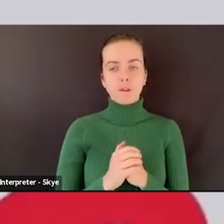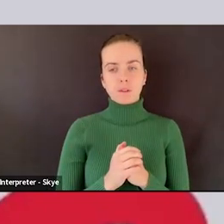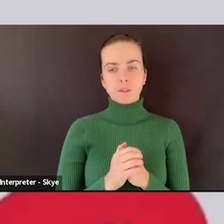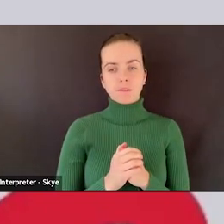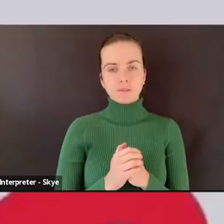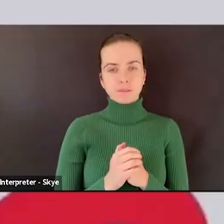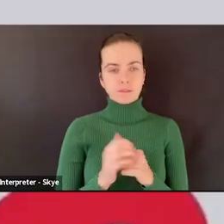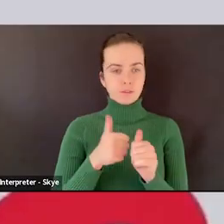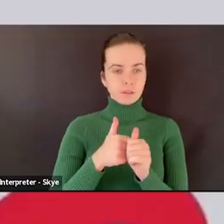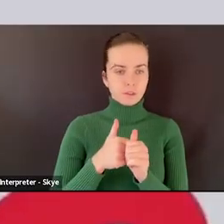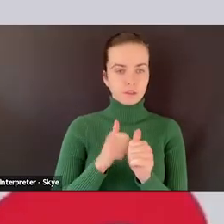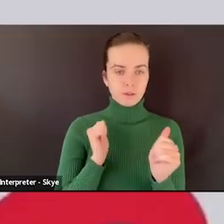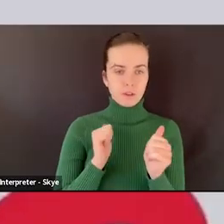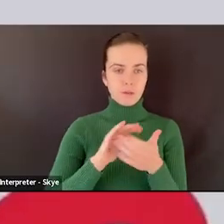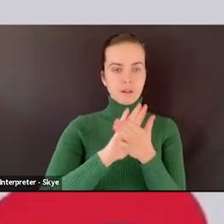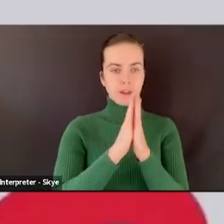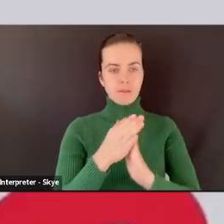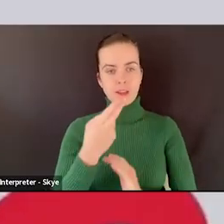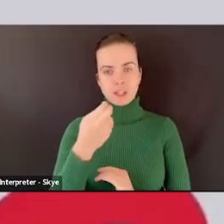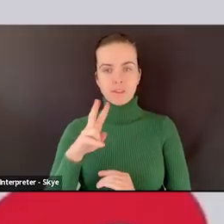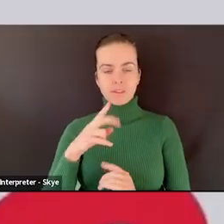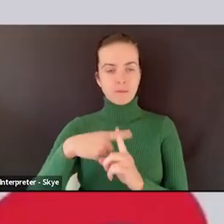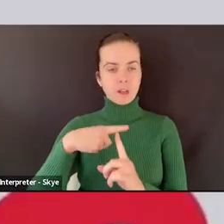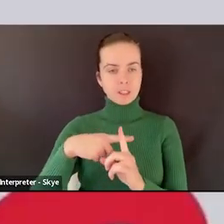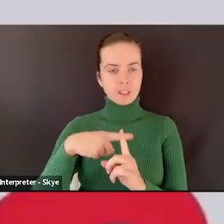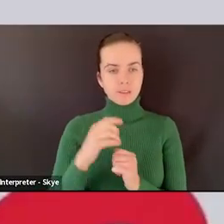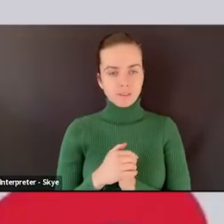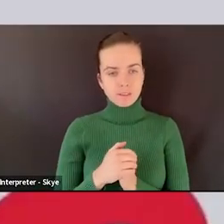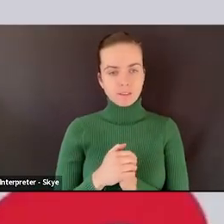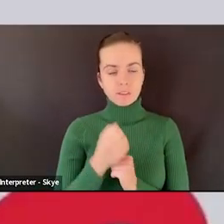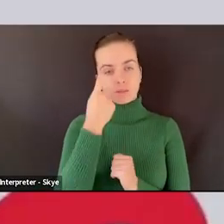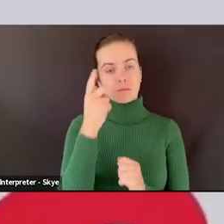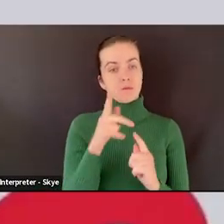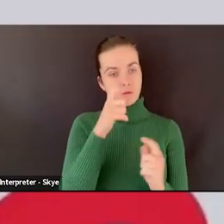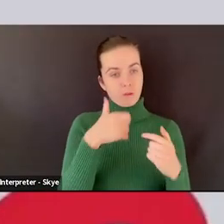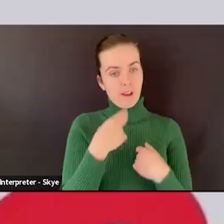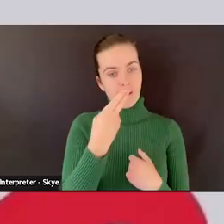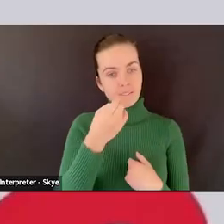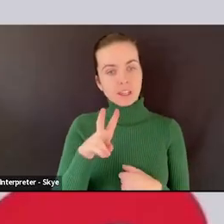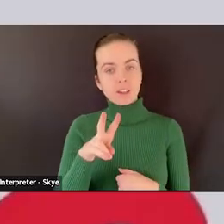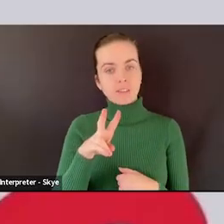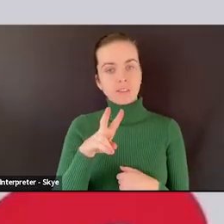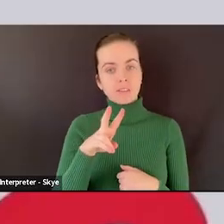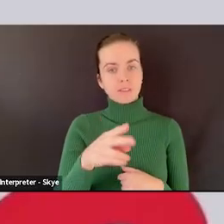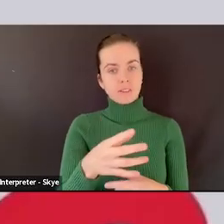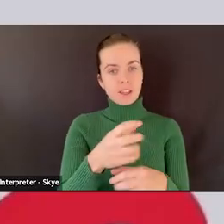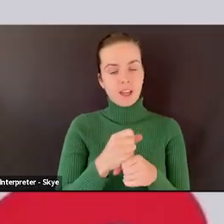avoid becoming HIV positive and also that those who are HIV positive receive